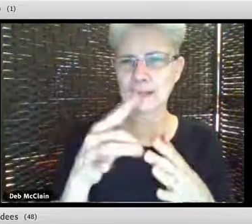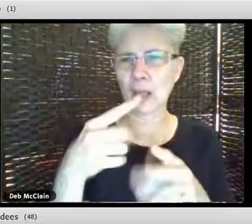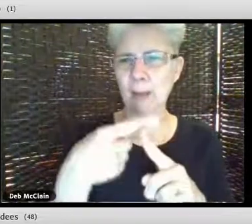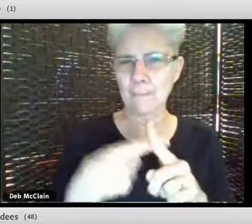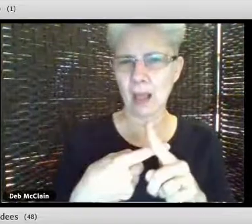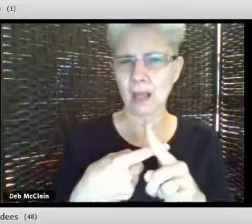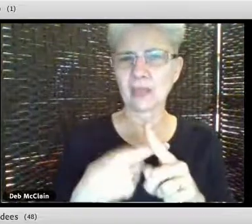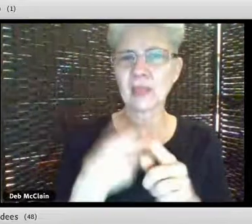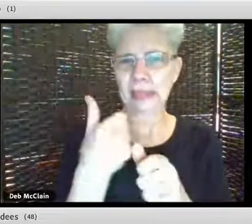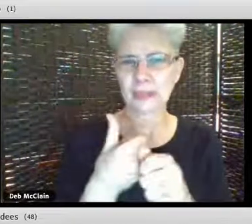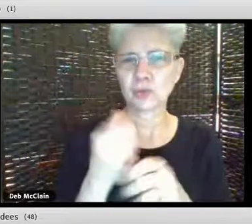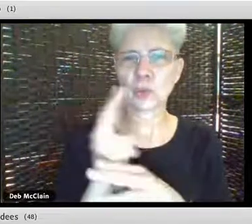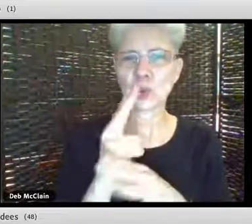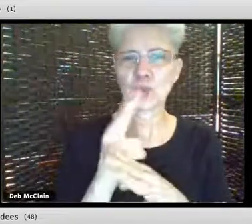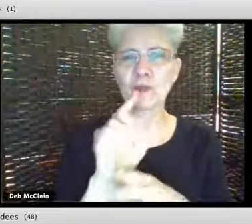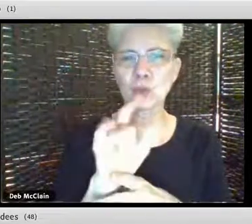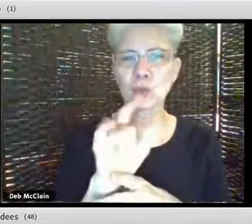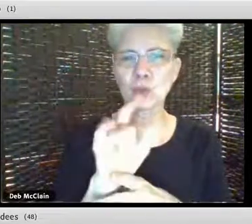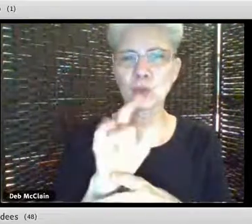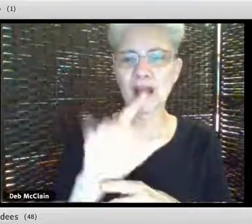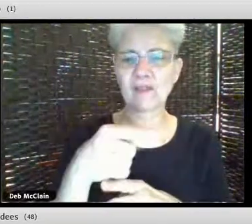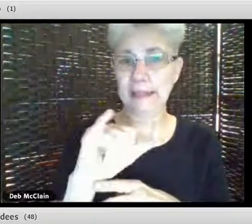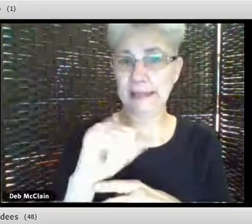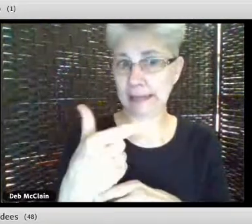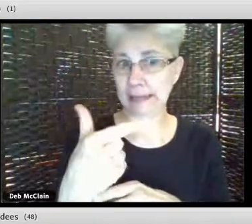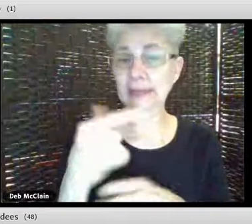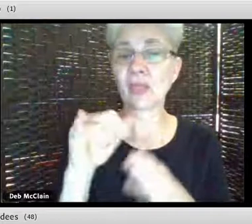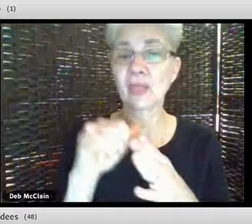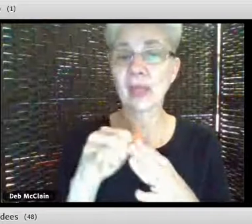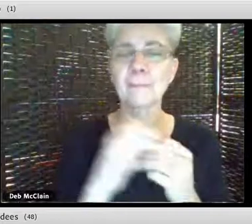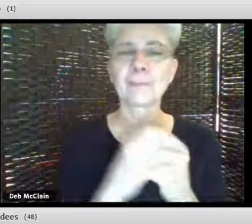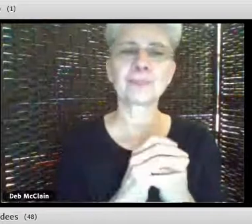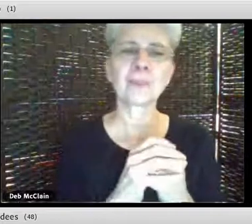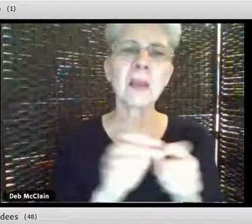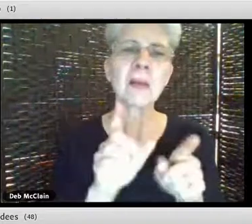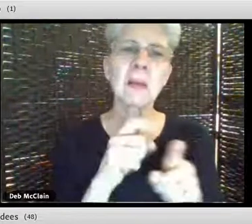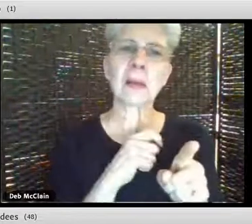$8 a month per user for 25 gigabytes.